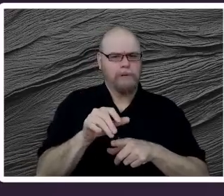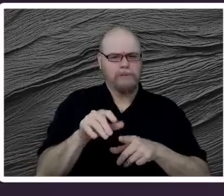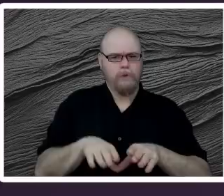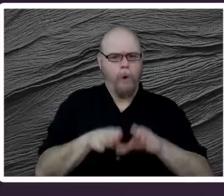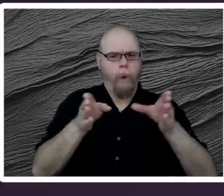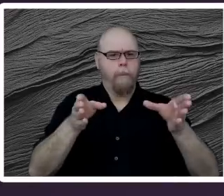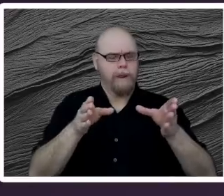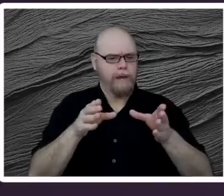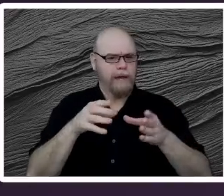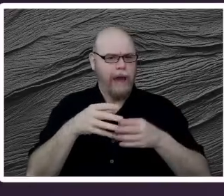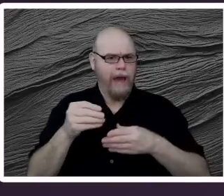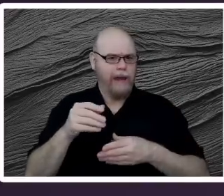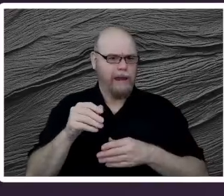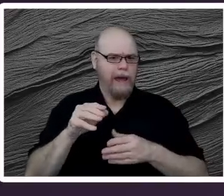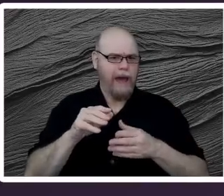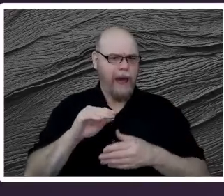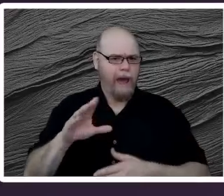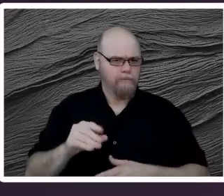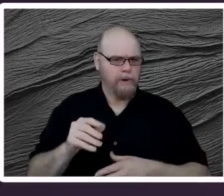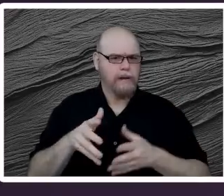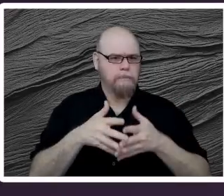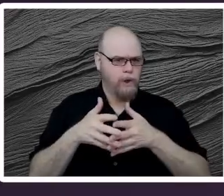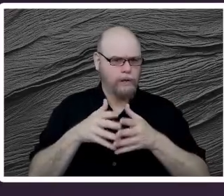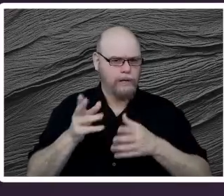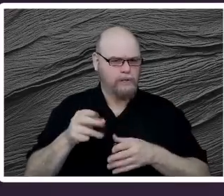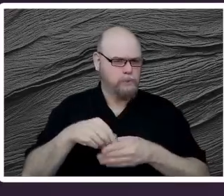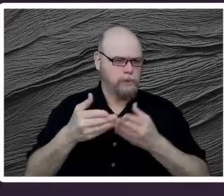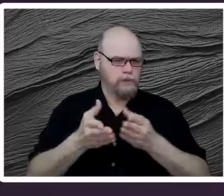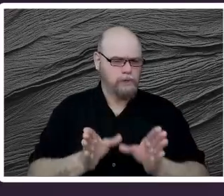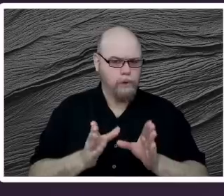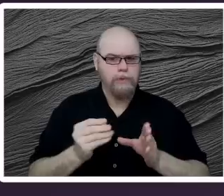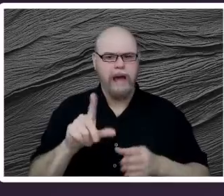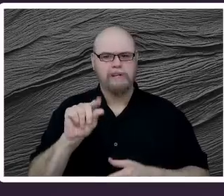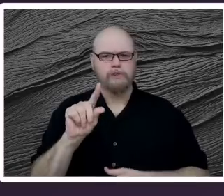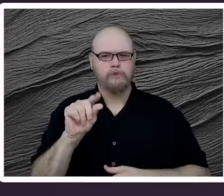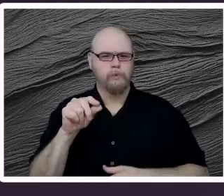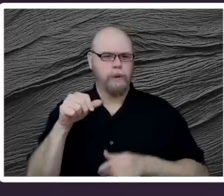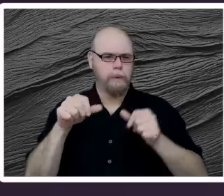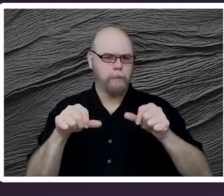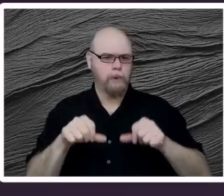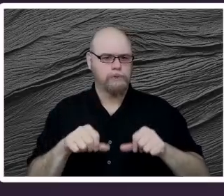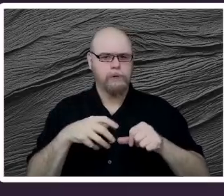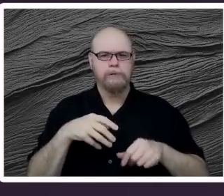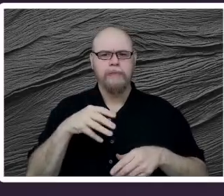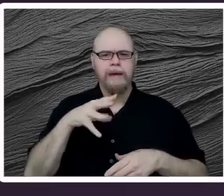features 20 posters. And here's an image of a display at LaGuardia Airport in Queens in